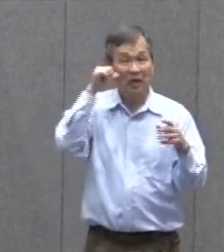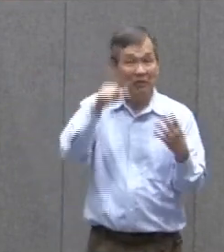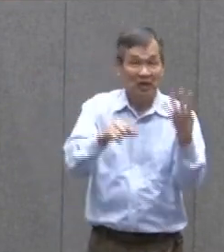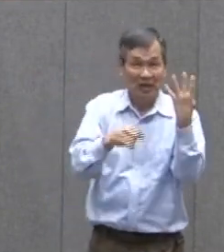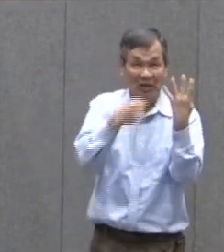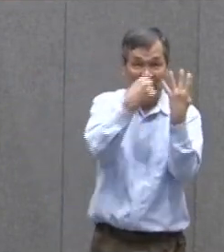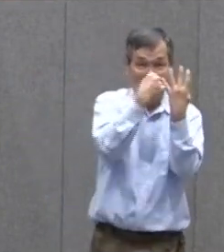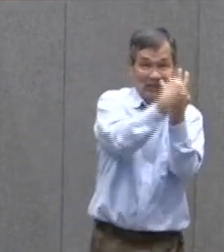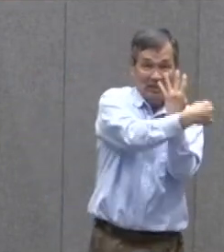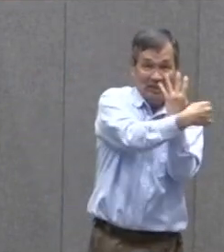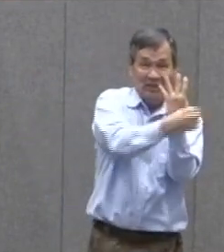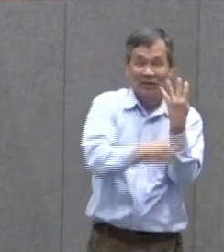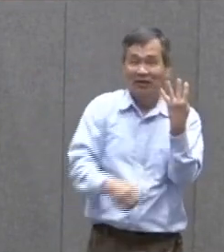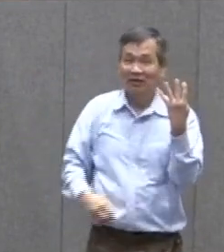to cross over to make my group.